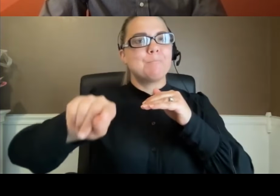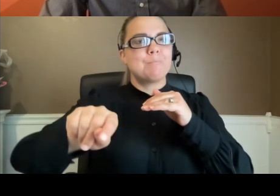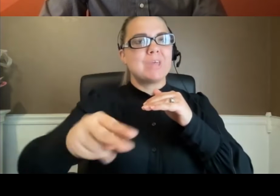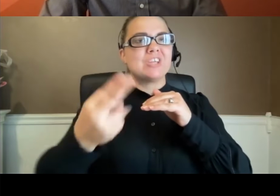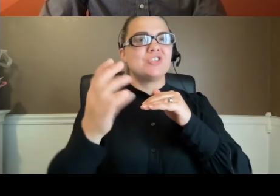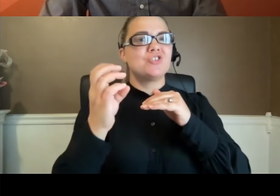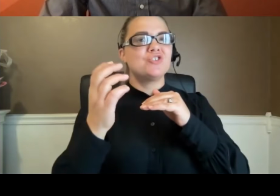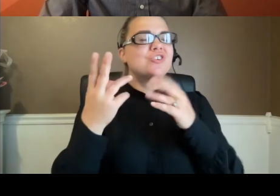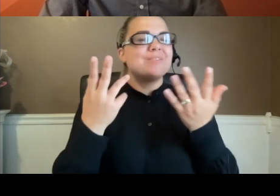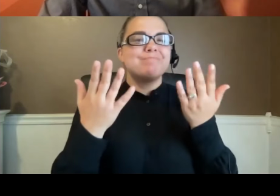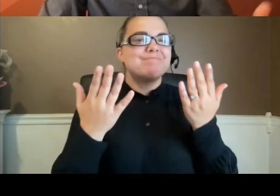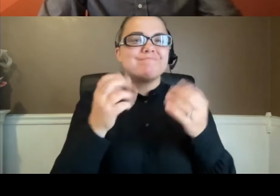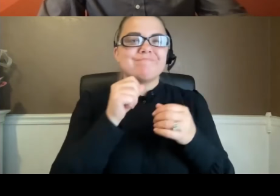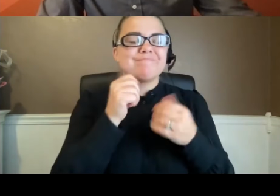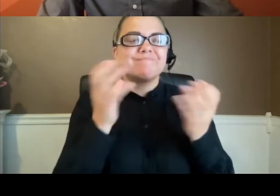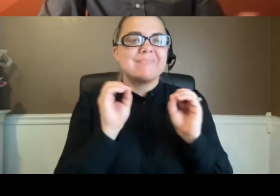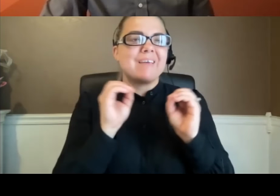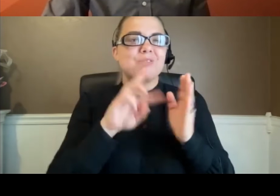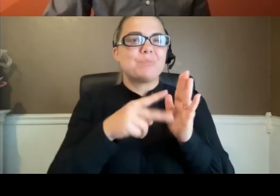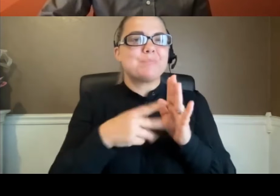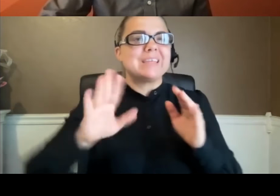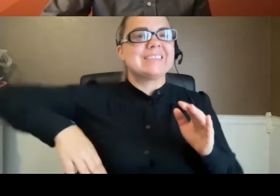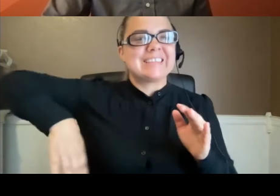we're able to figure that stuff out, even though it might be promising in the future.